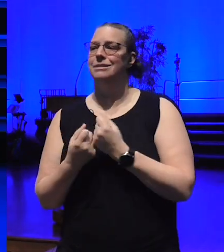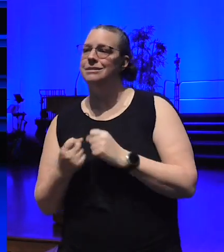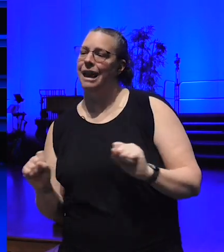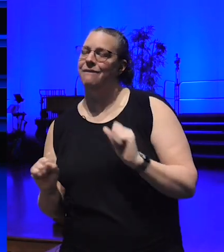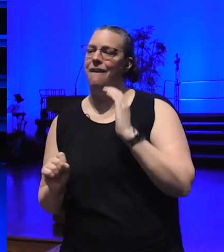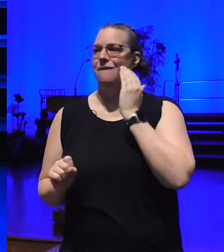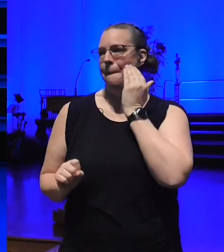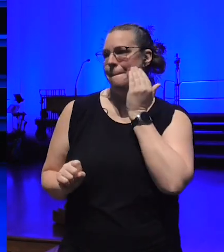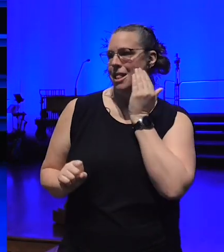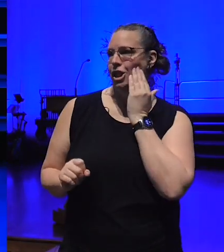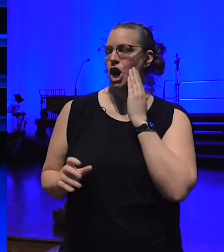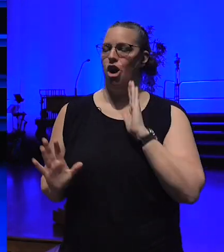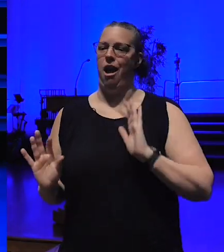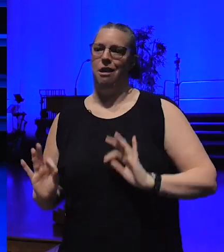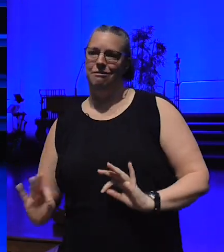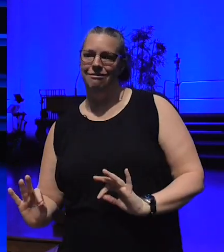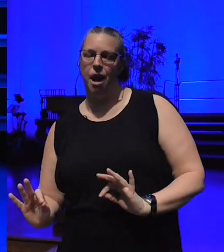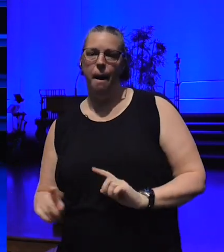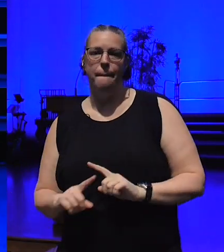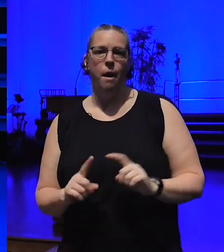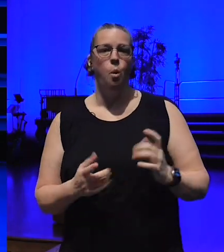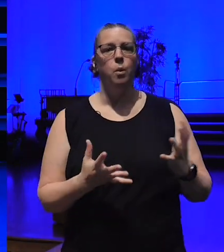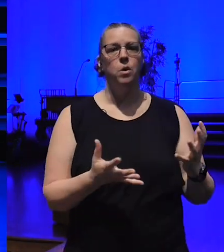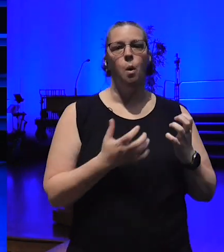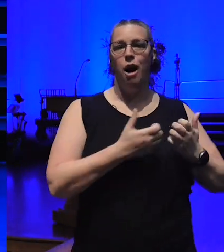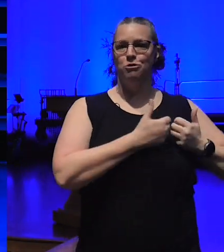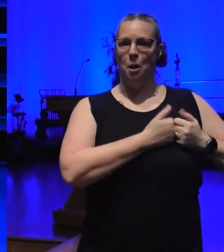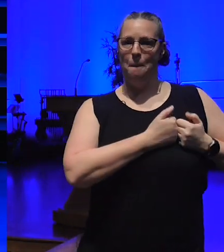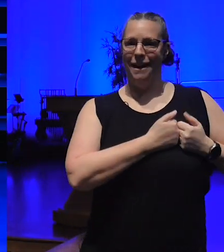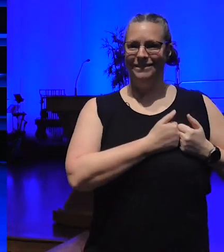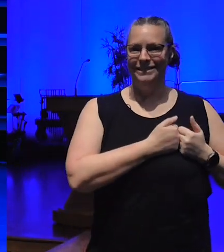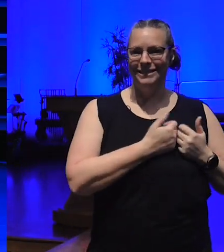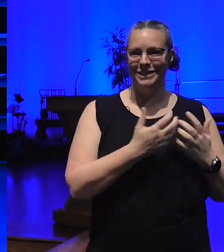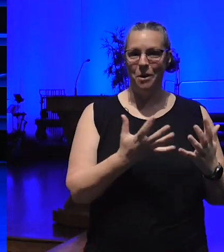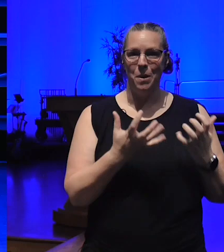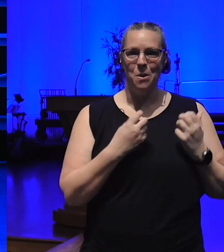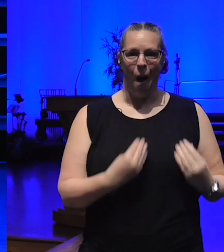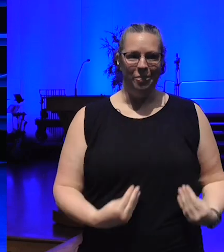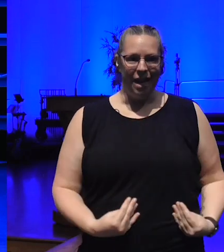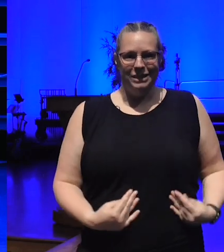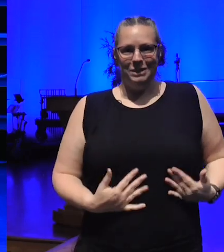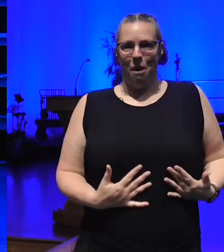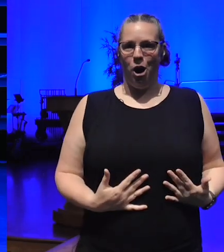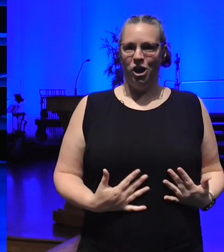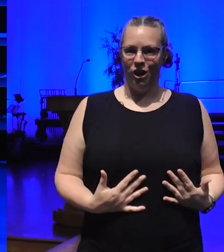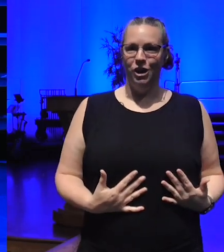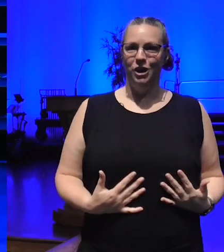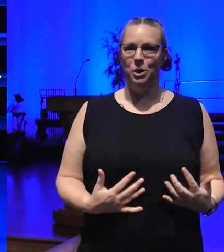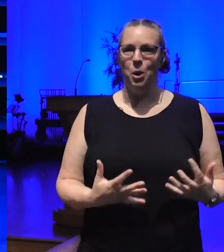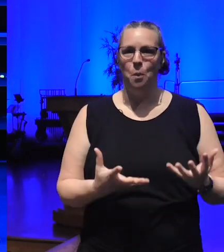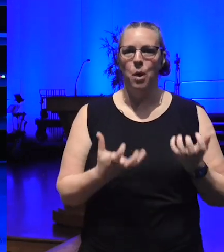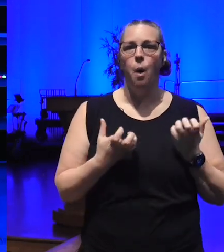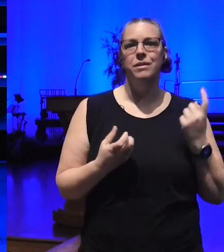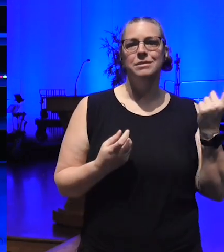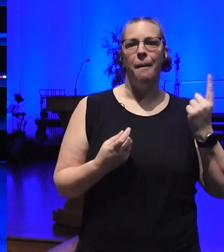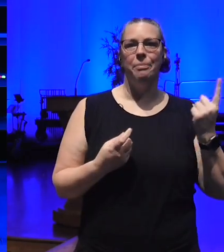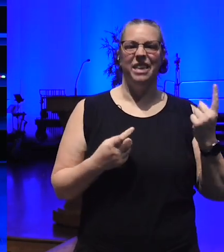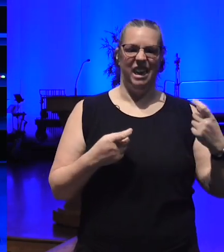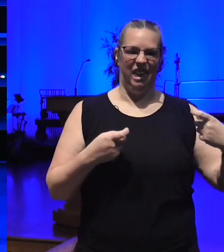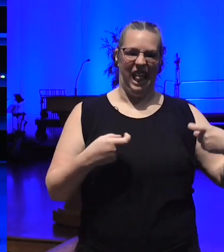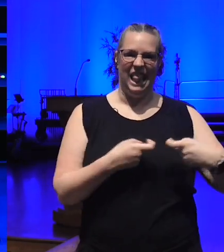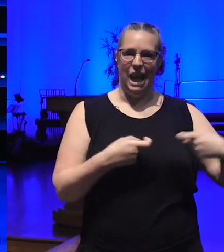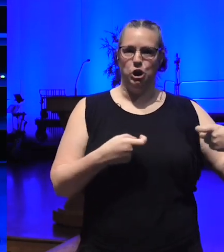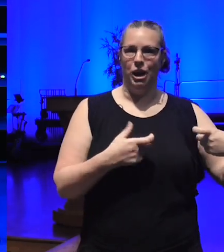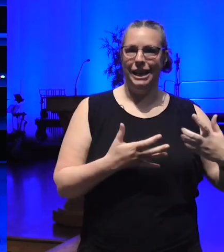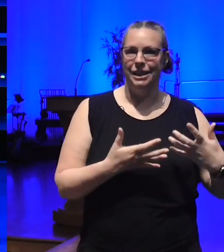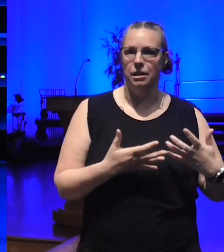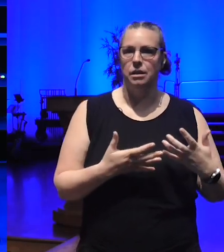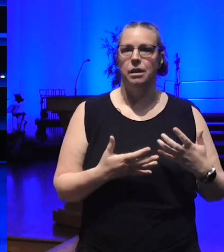and at ease but we also want romance a spark some sort of electricity honey I'm not just